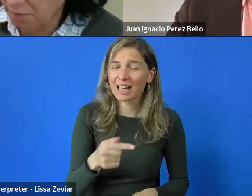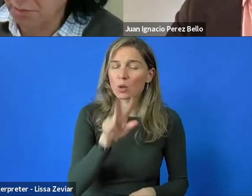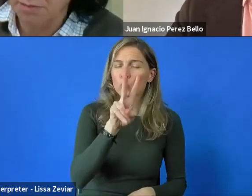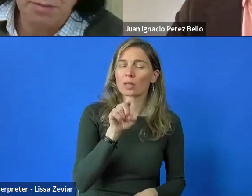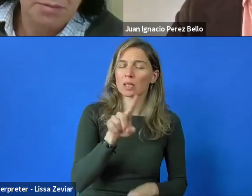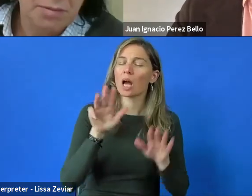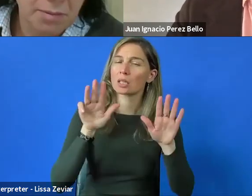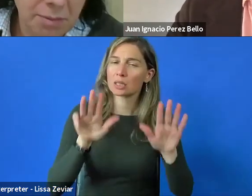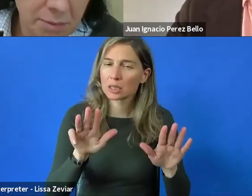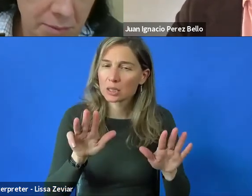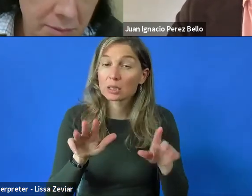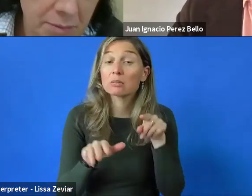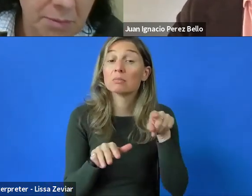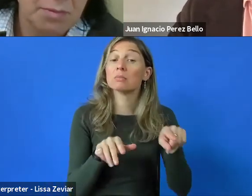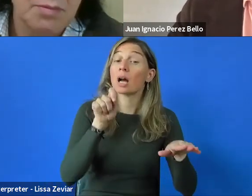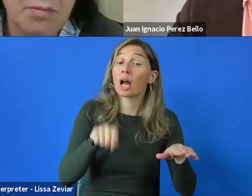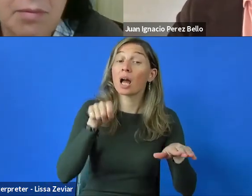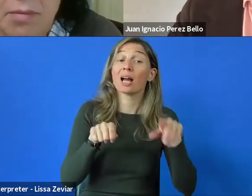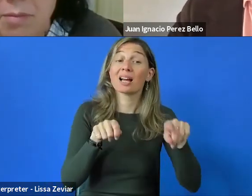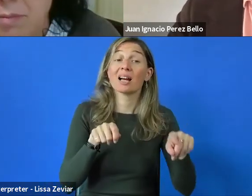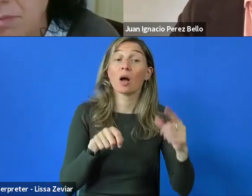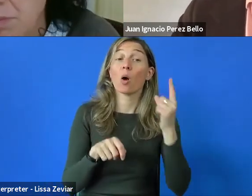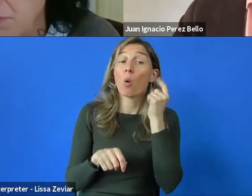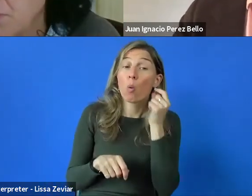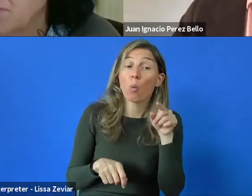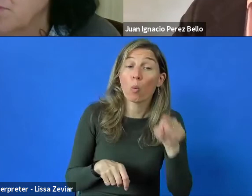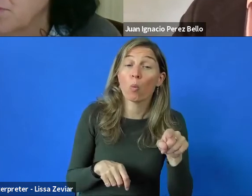The case concerned a woman, a single mother